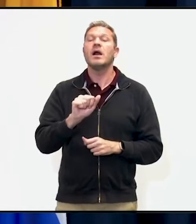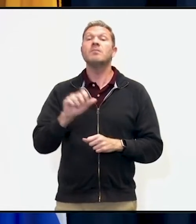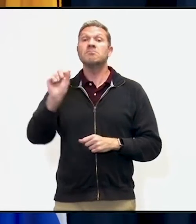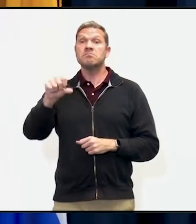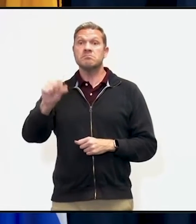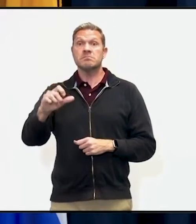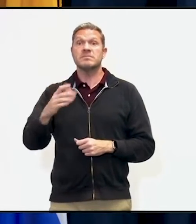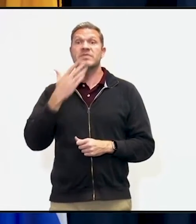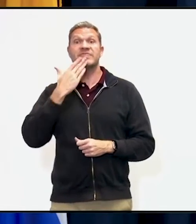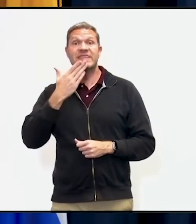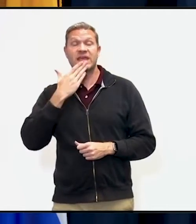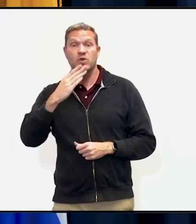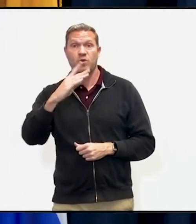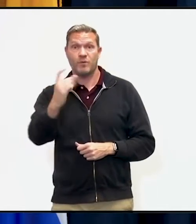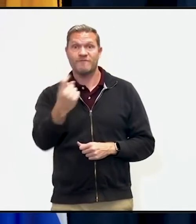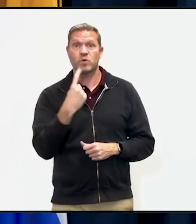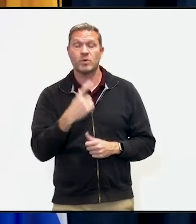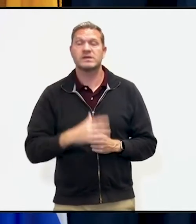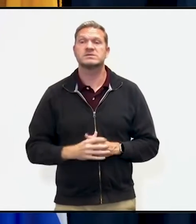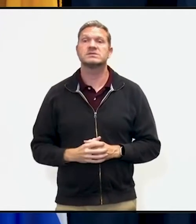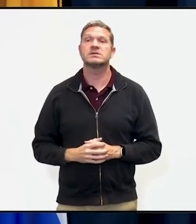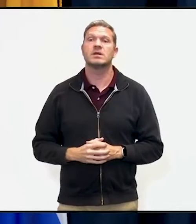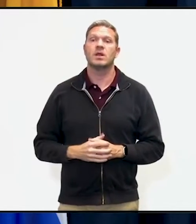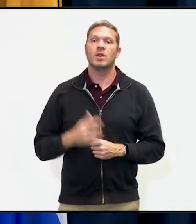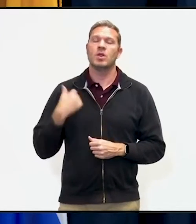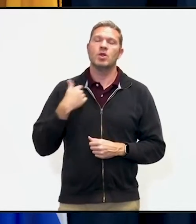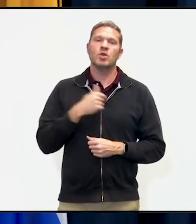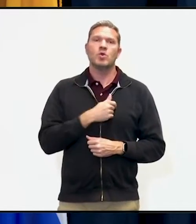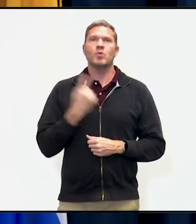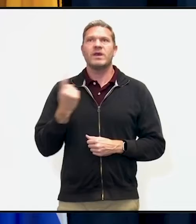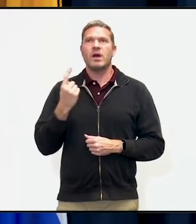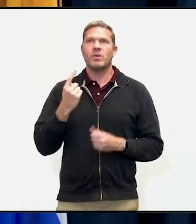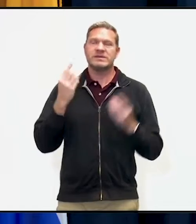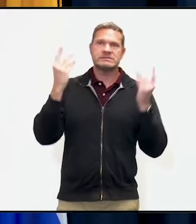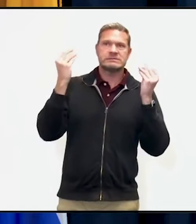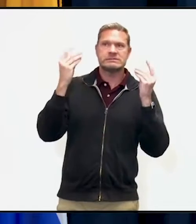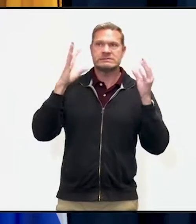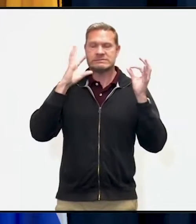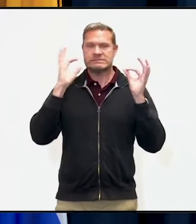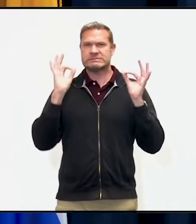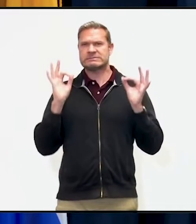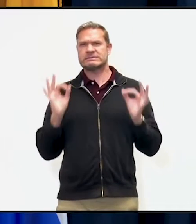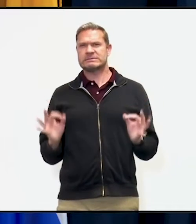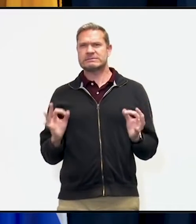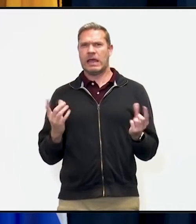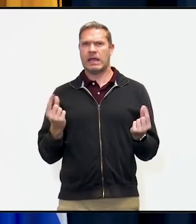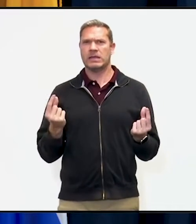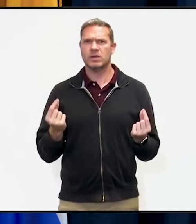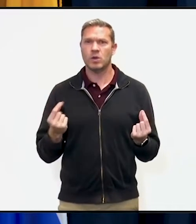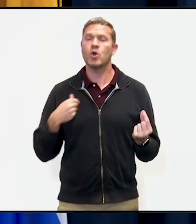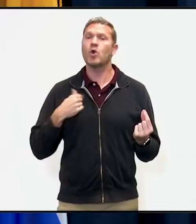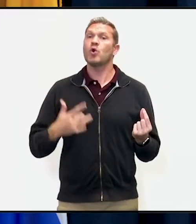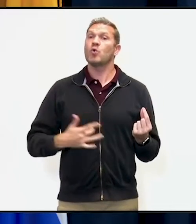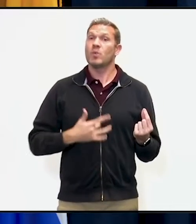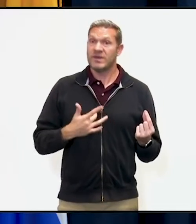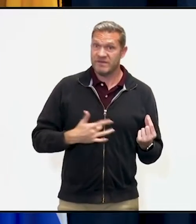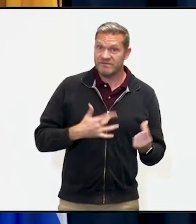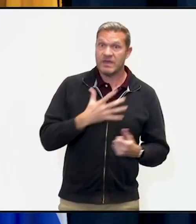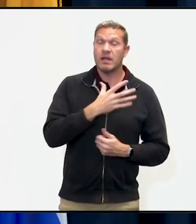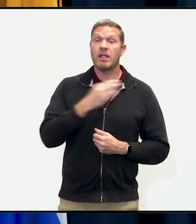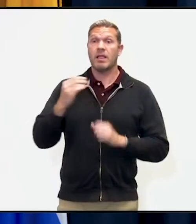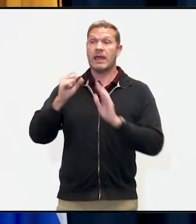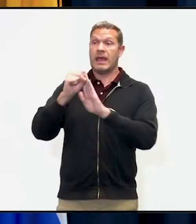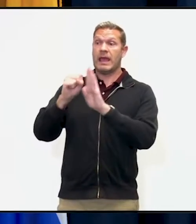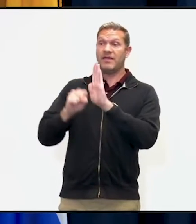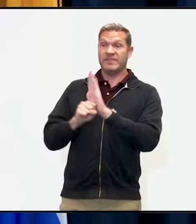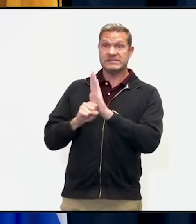So we, there's always a judgement call but we felt and the state felt that the community